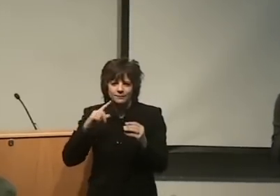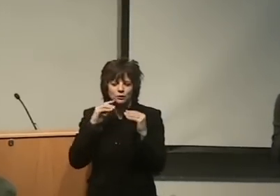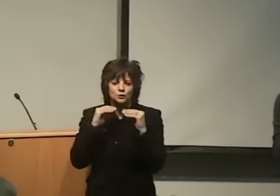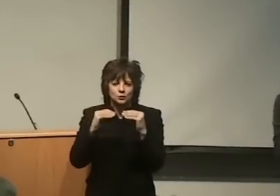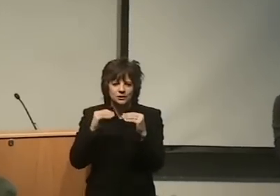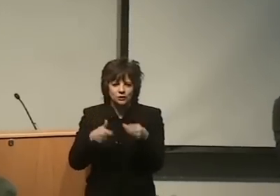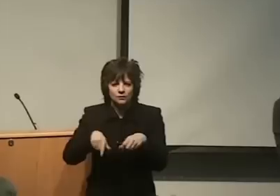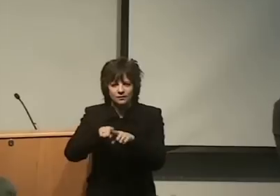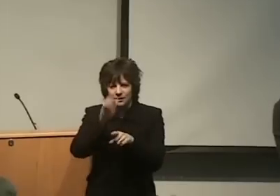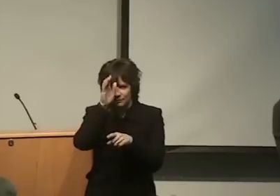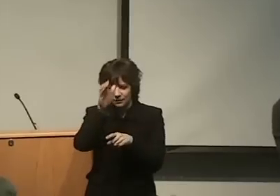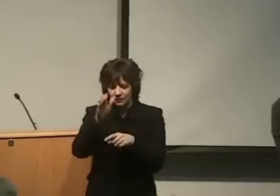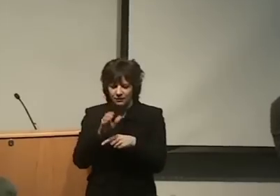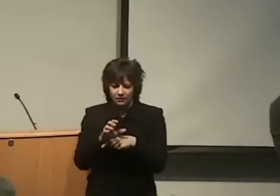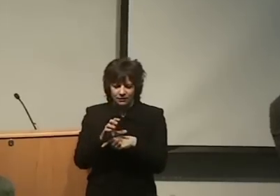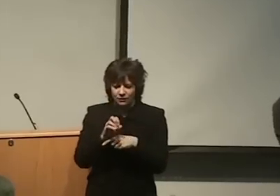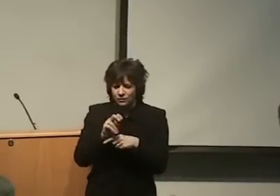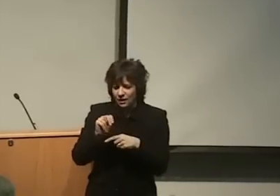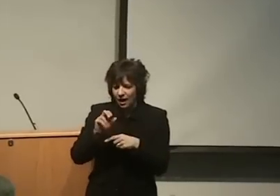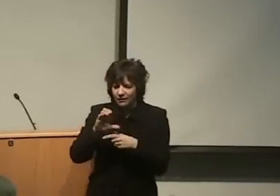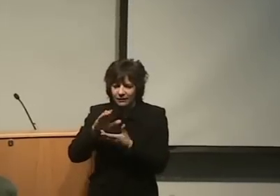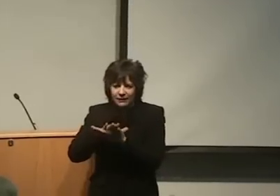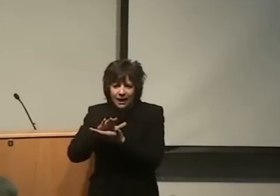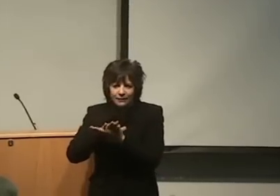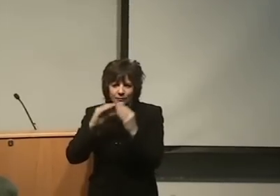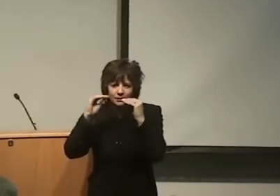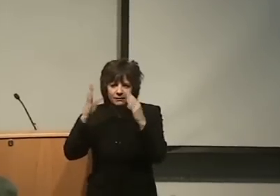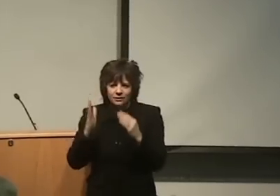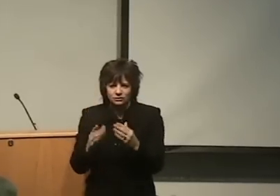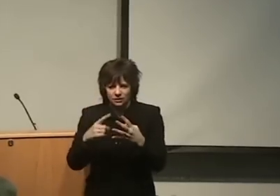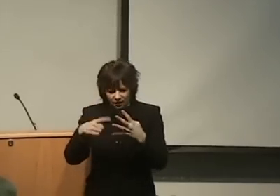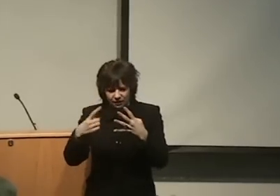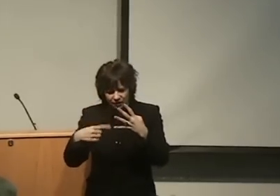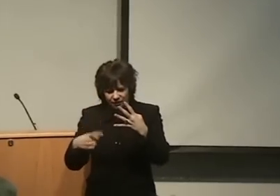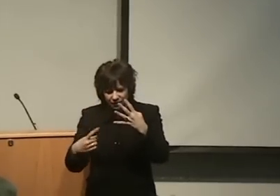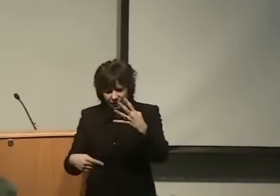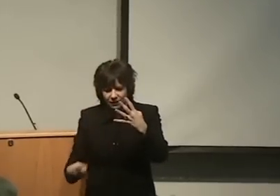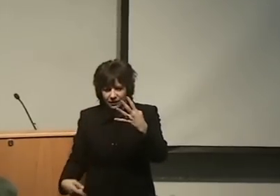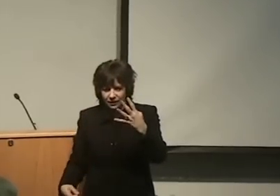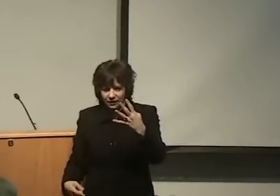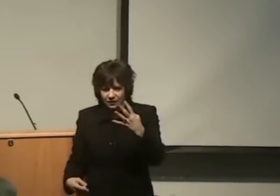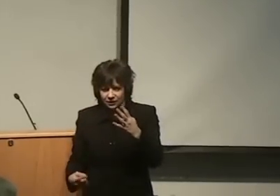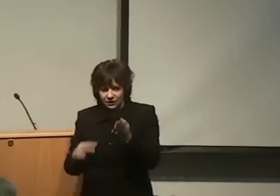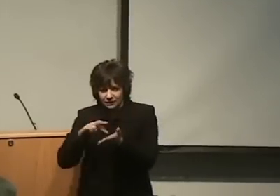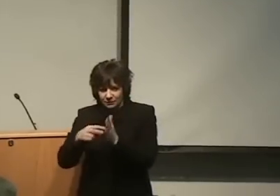There's Khan Academy lectures. There's tons of content. You don't need to give a lecture on covalent bonds.